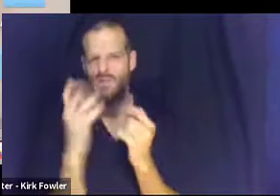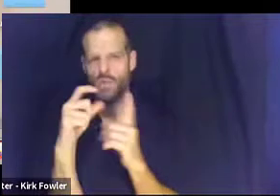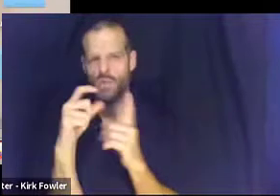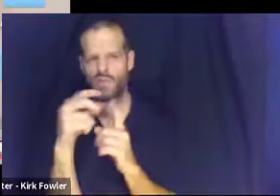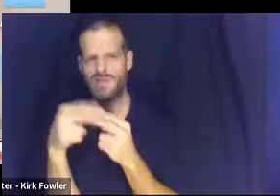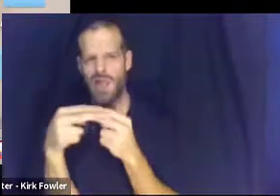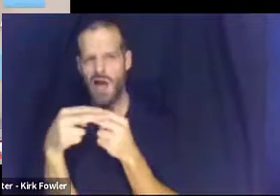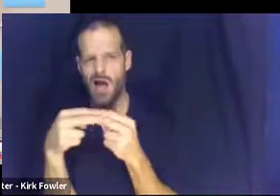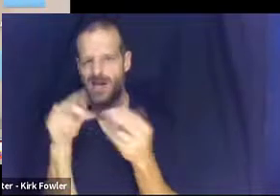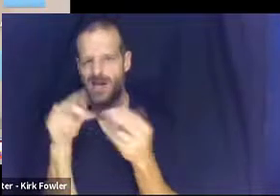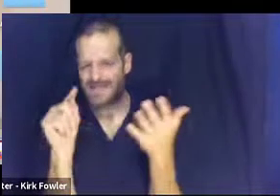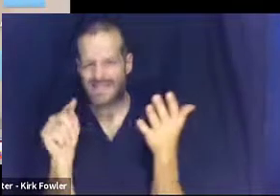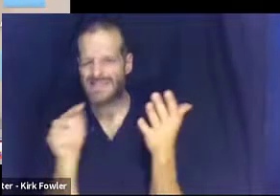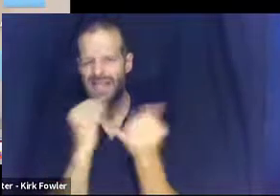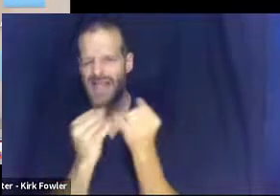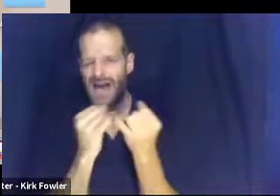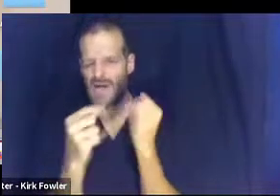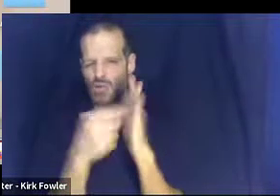I just wanna show you some color considerations.